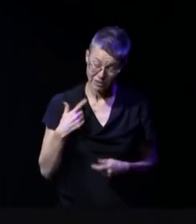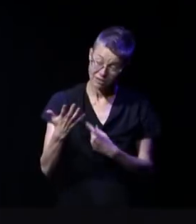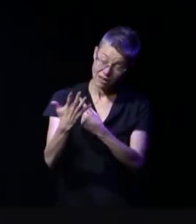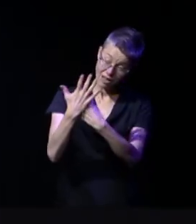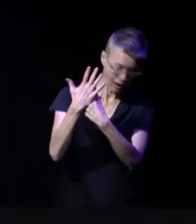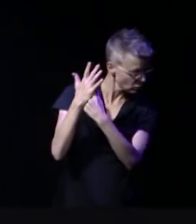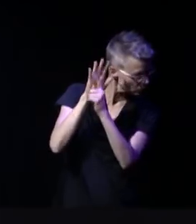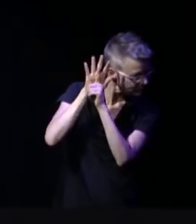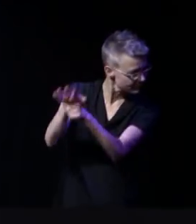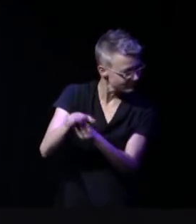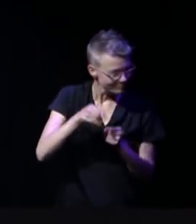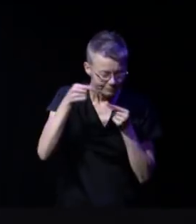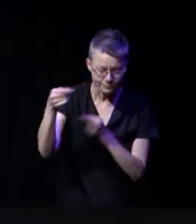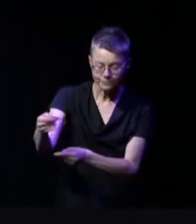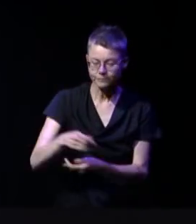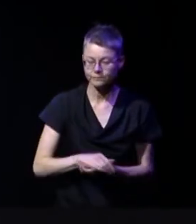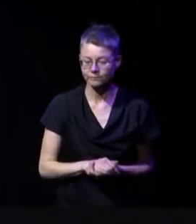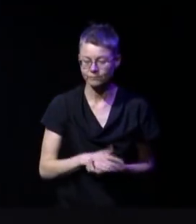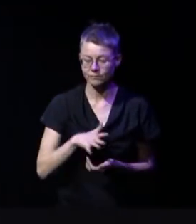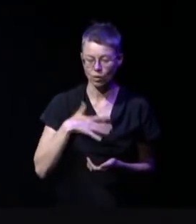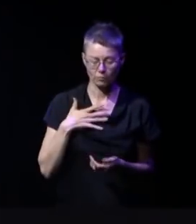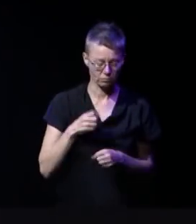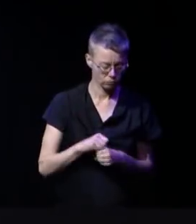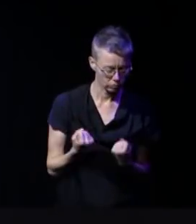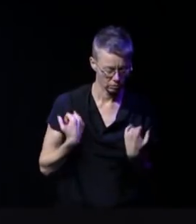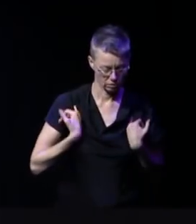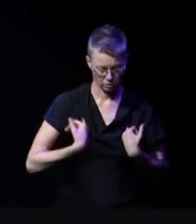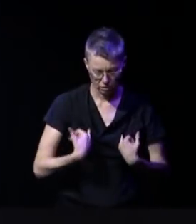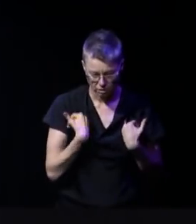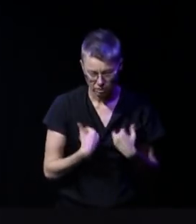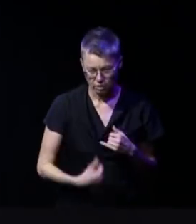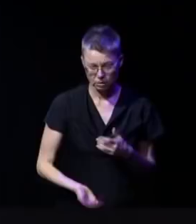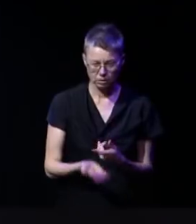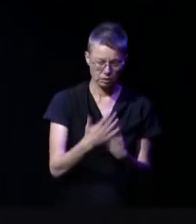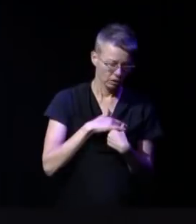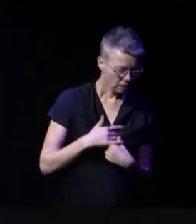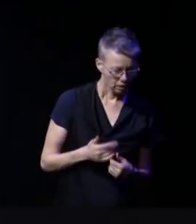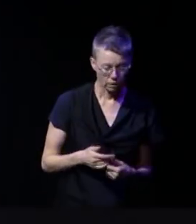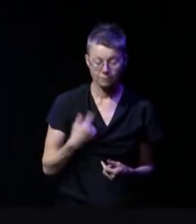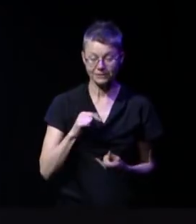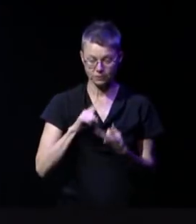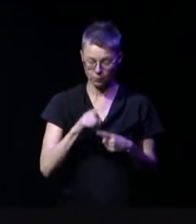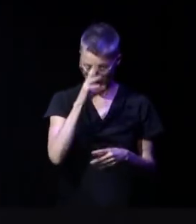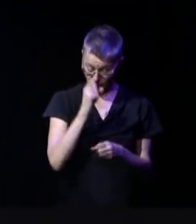It is to resist being broken, ill, defeated. It is to continue to believe that beauty matters and that